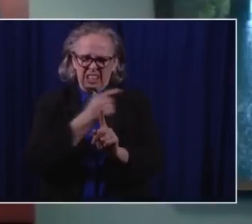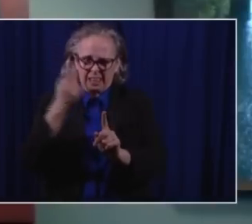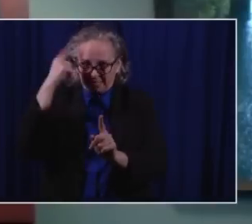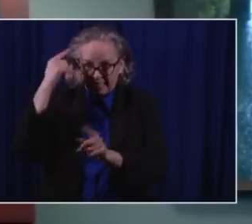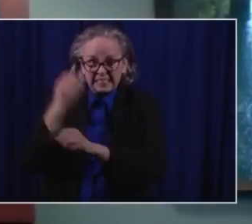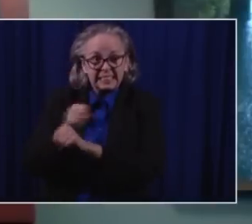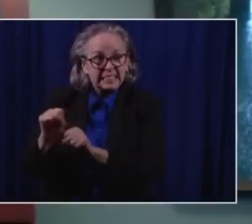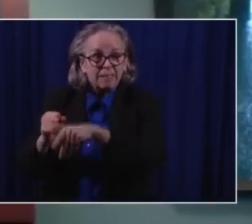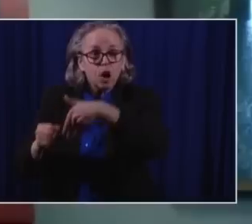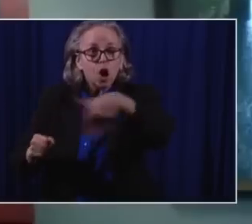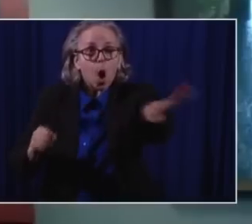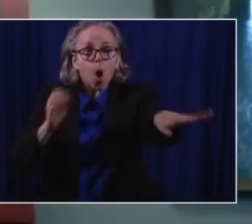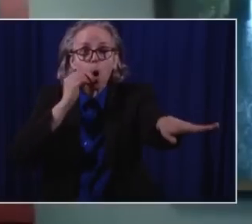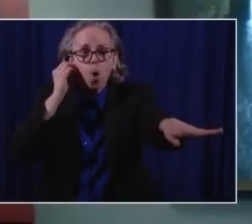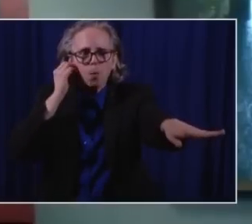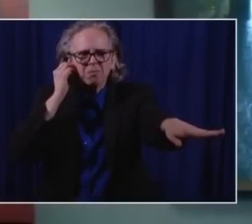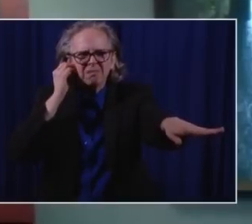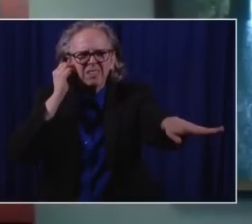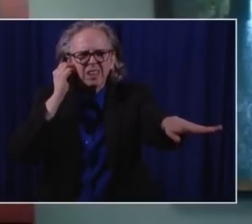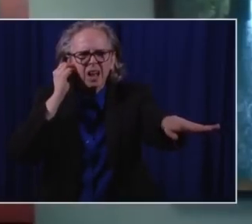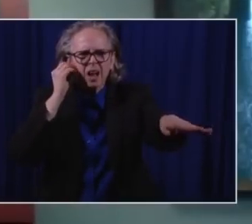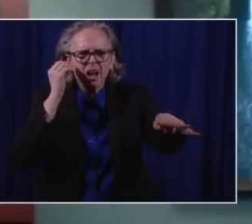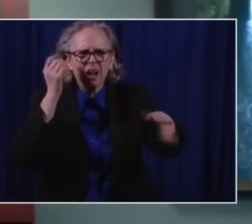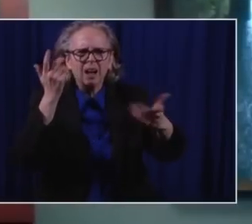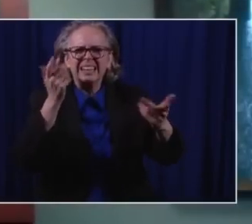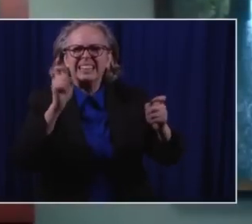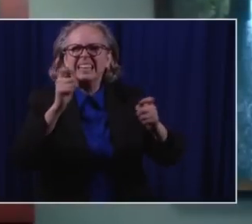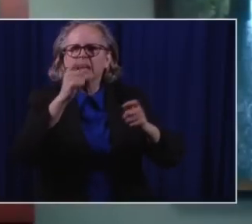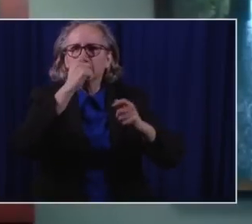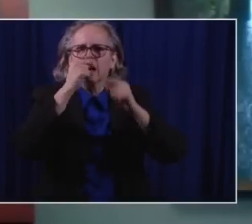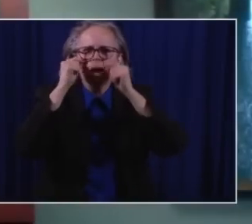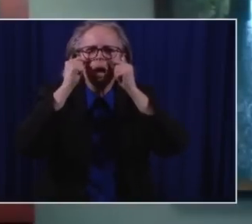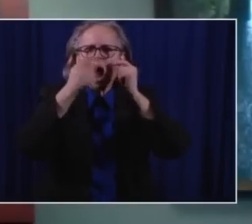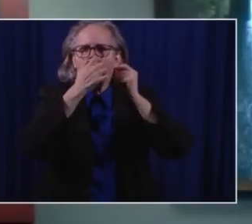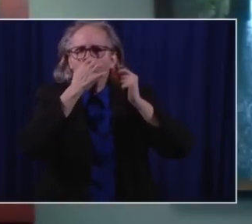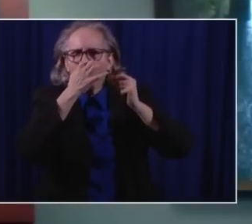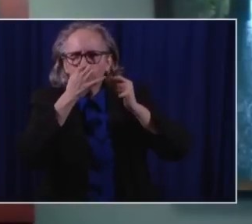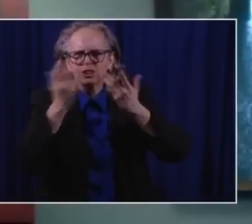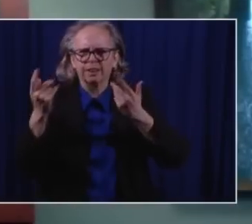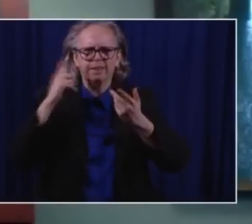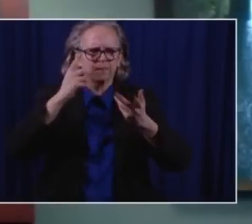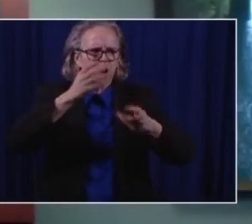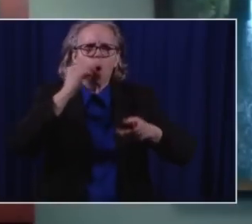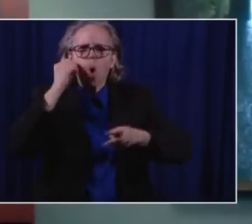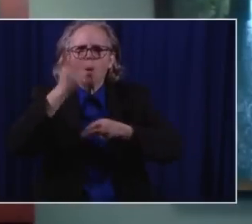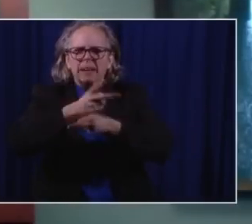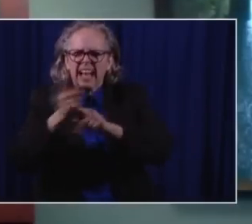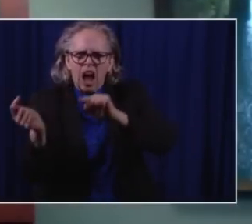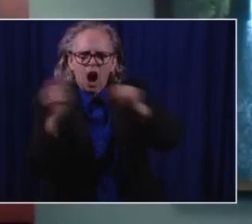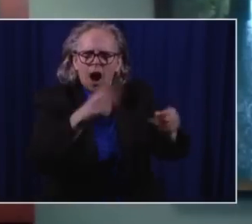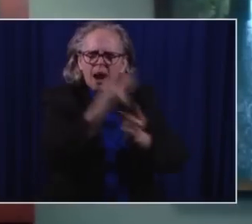are passing away from covid but the mortality morbidity of that in the bid bility to be able to discharge patients safely.